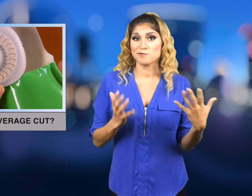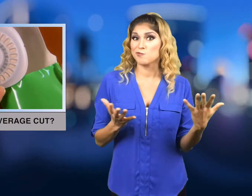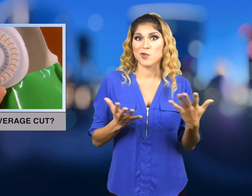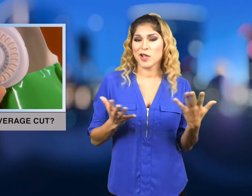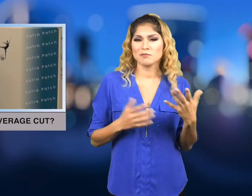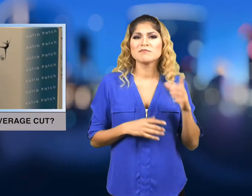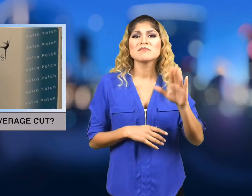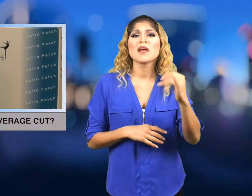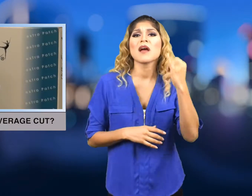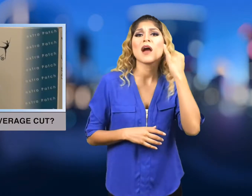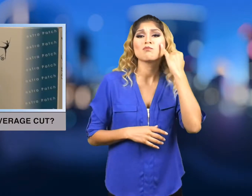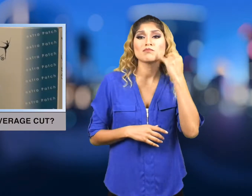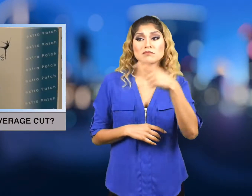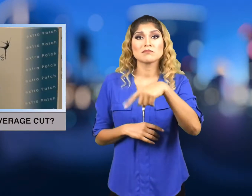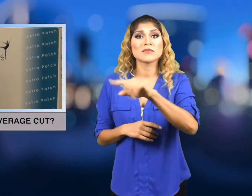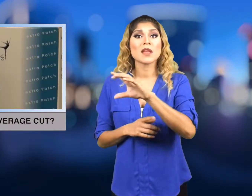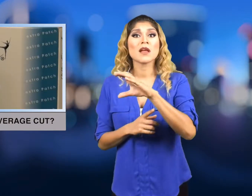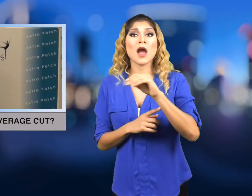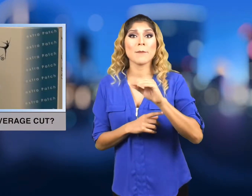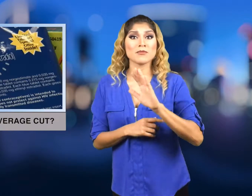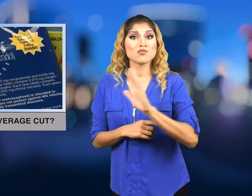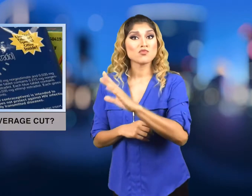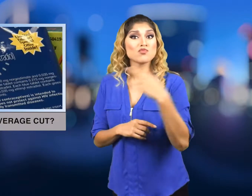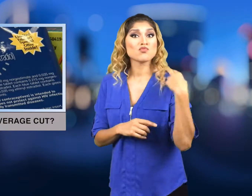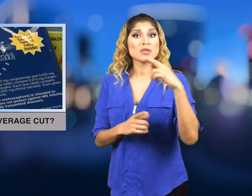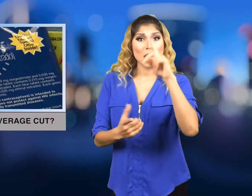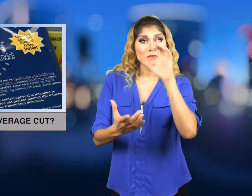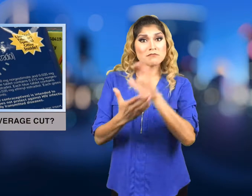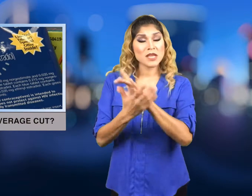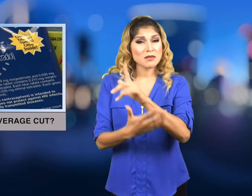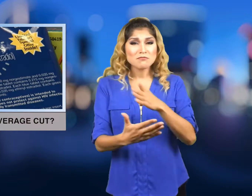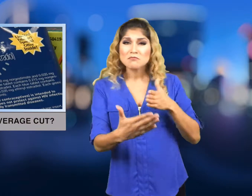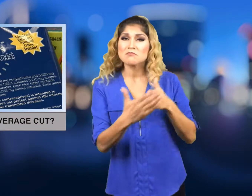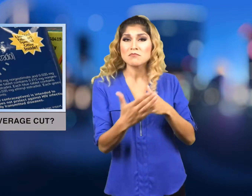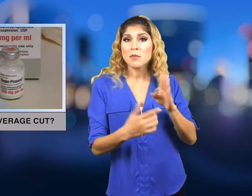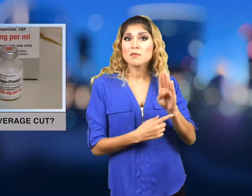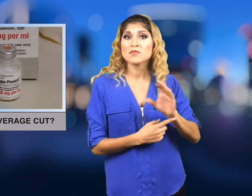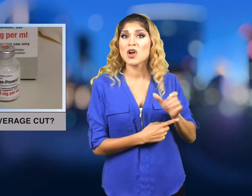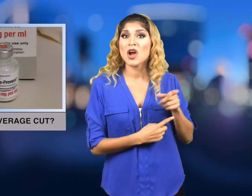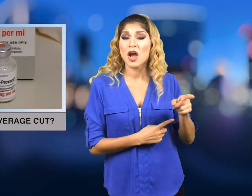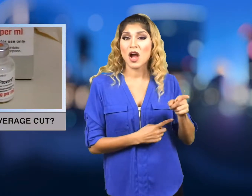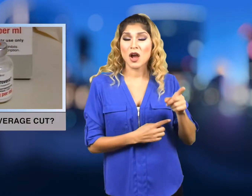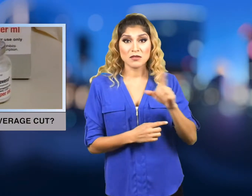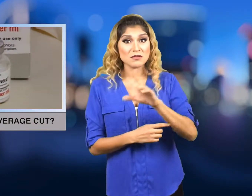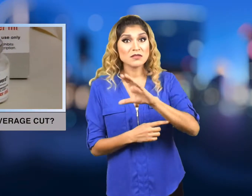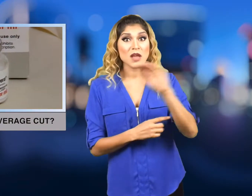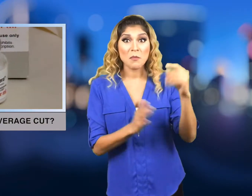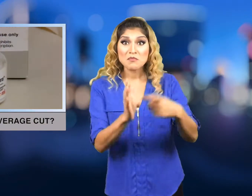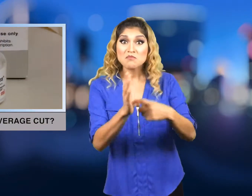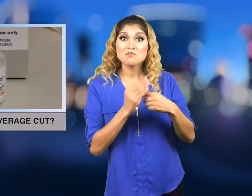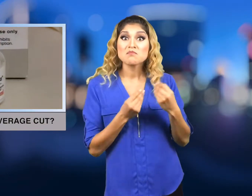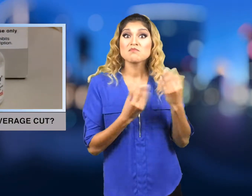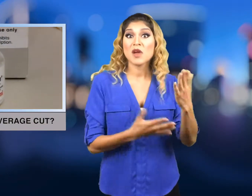with the new rule: If company's religious beliefs go against birth control, they are not required to